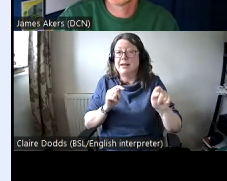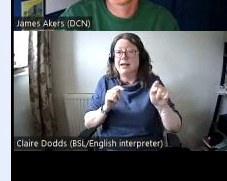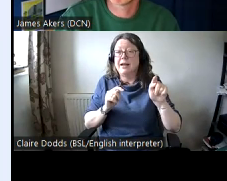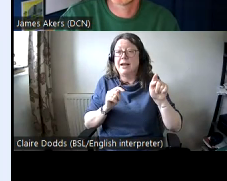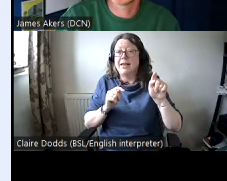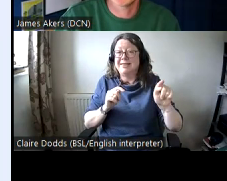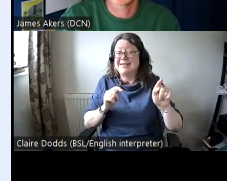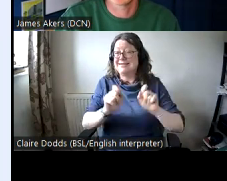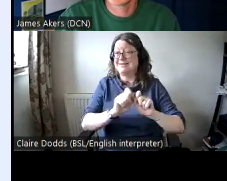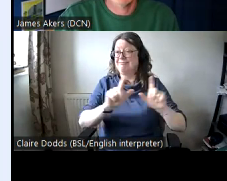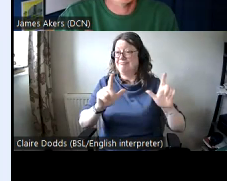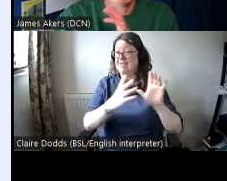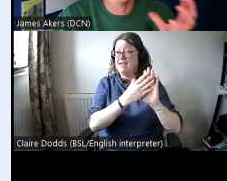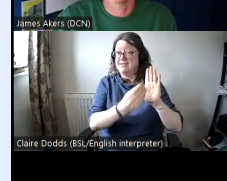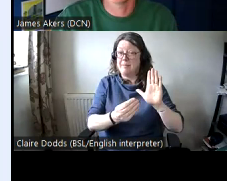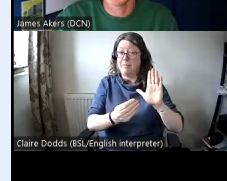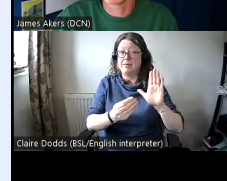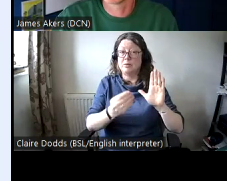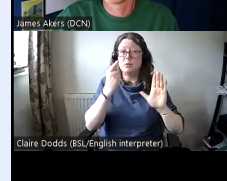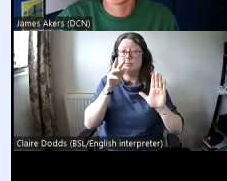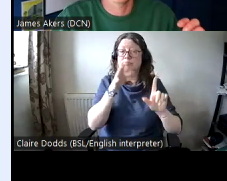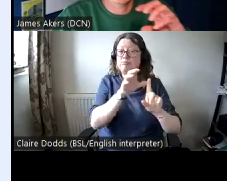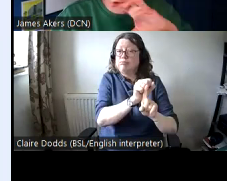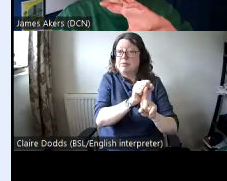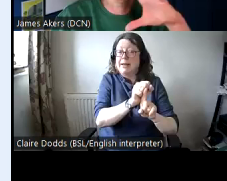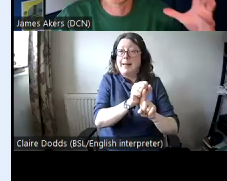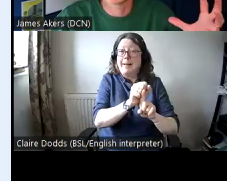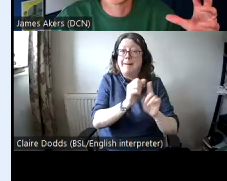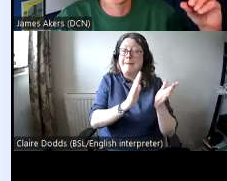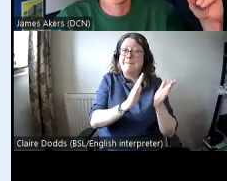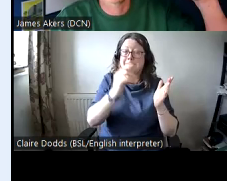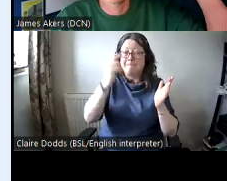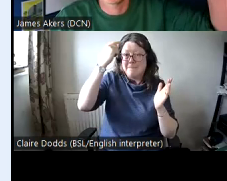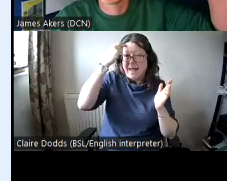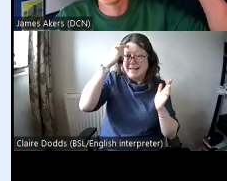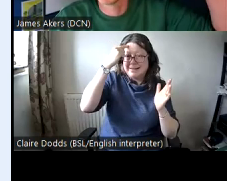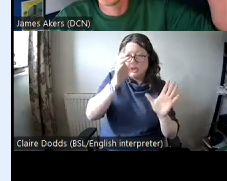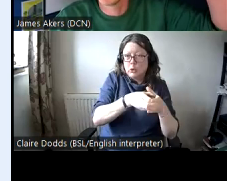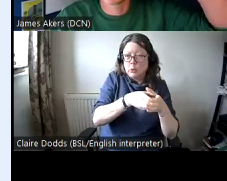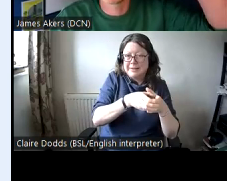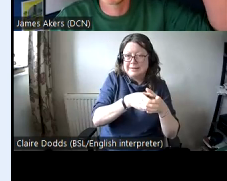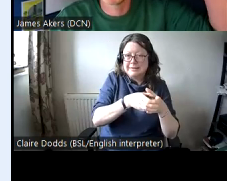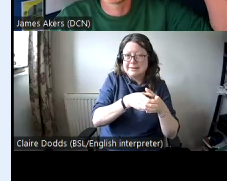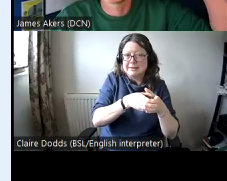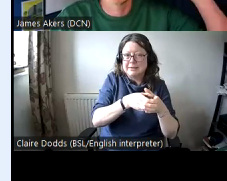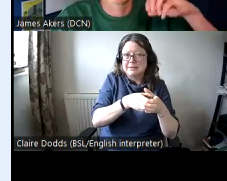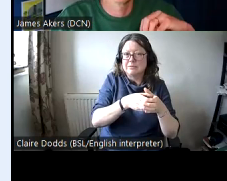In this example, we see that Mind Unit, so if you're in your Analytics account and you click the little dropdown at the top